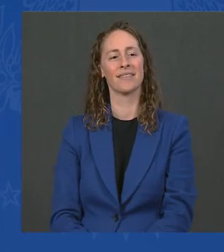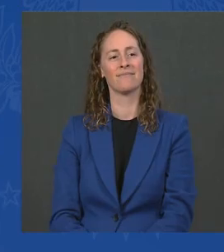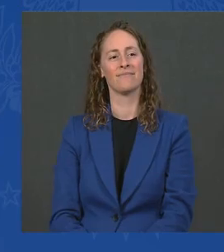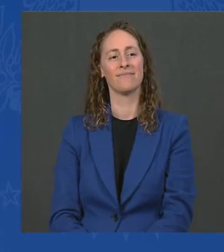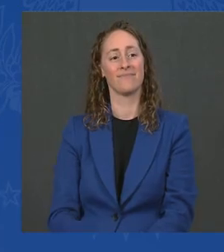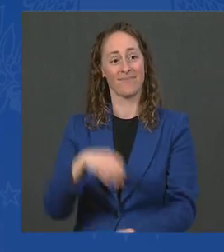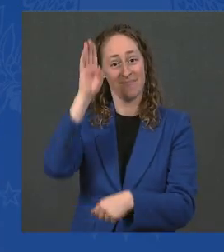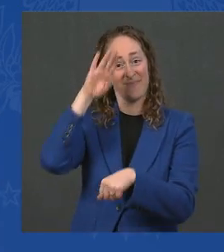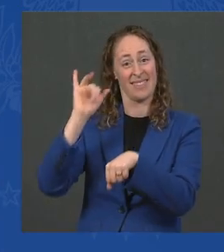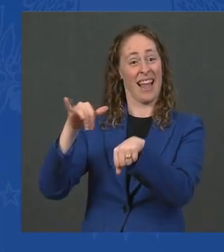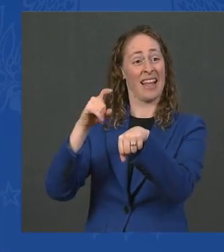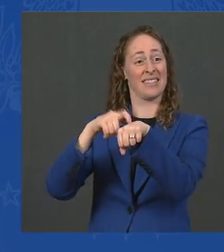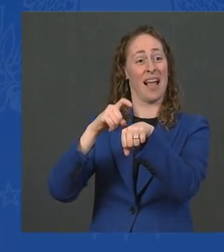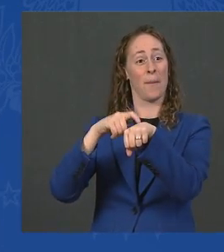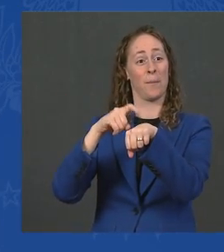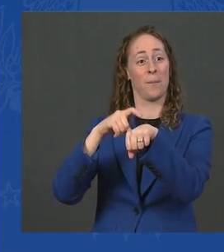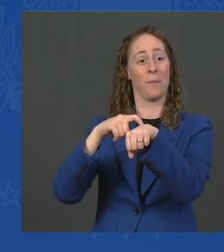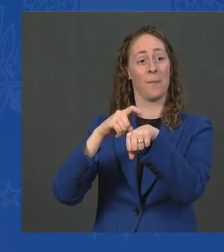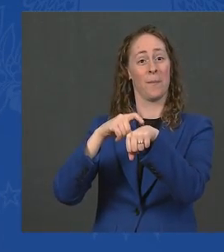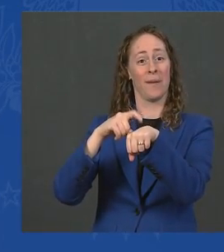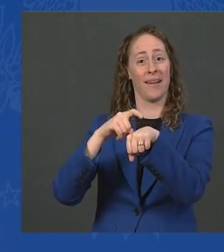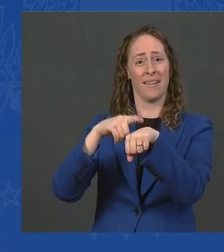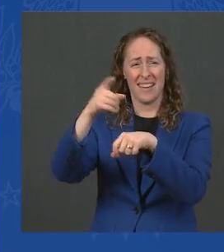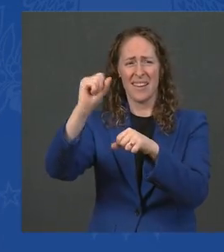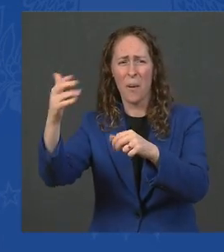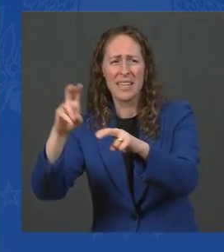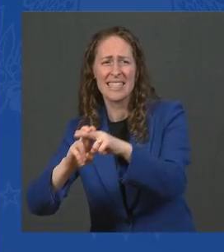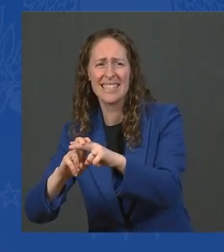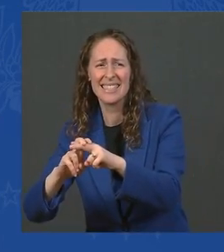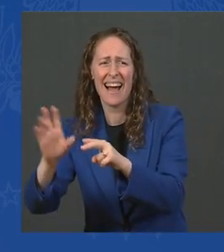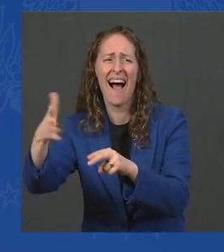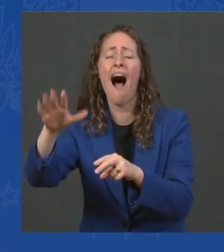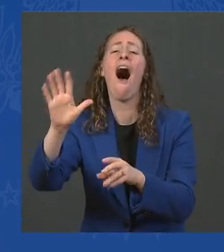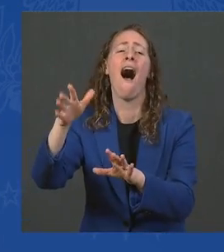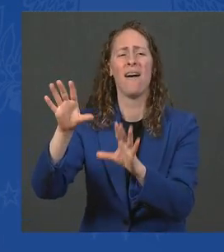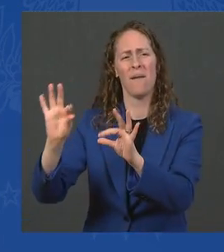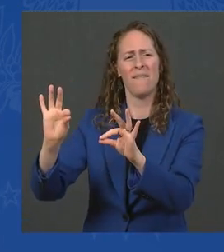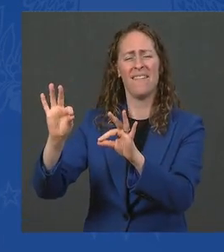or are you going to stand? The First Lady: Oh, yeah. We're going to sit down. I forgot. The President: No, you don't have to.